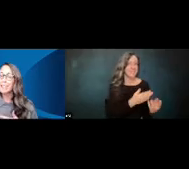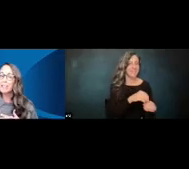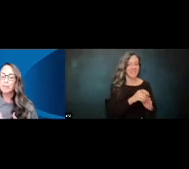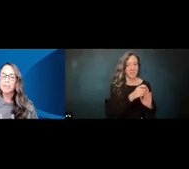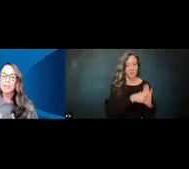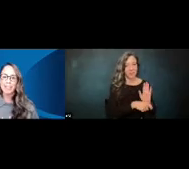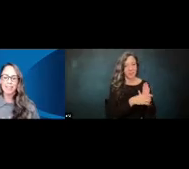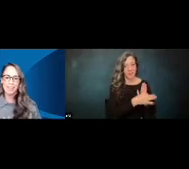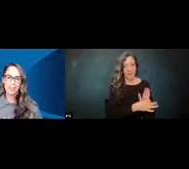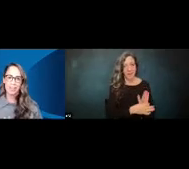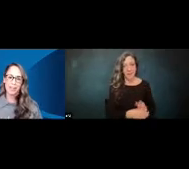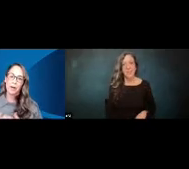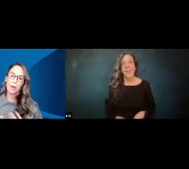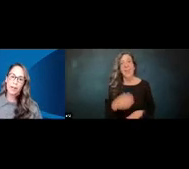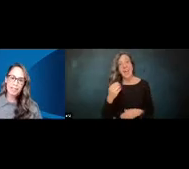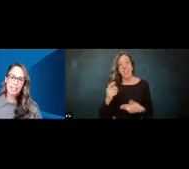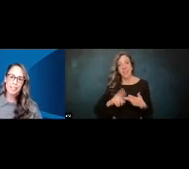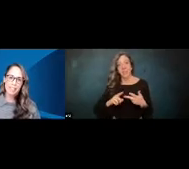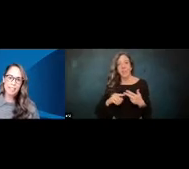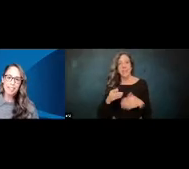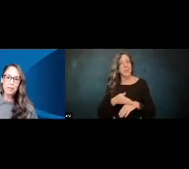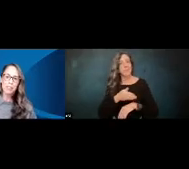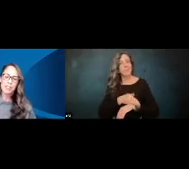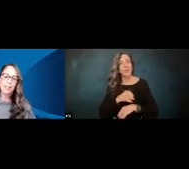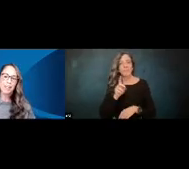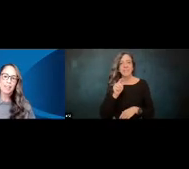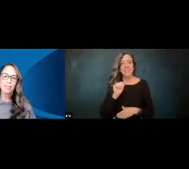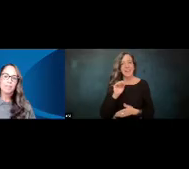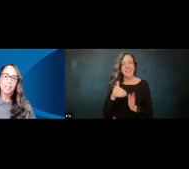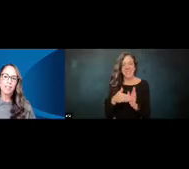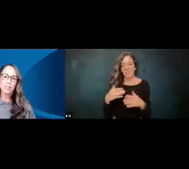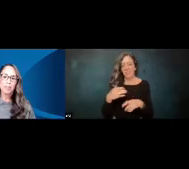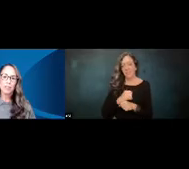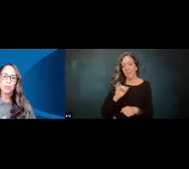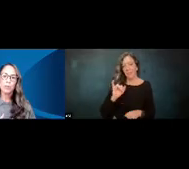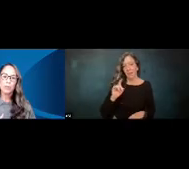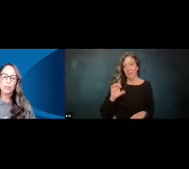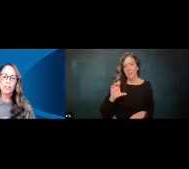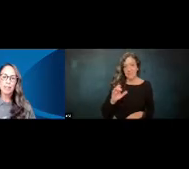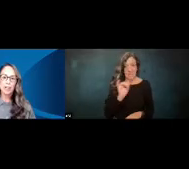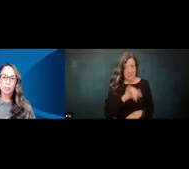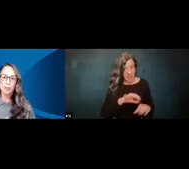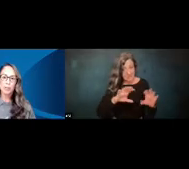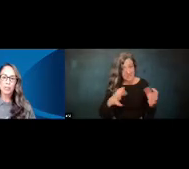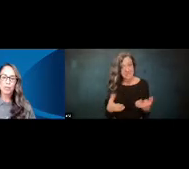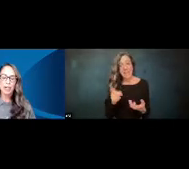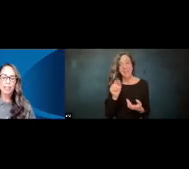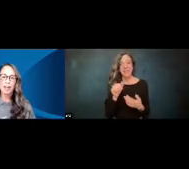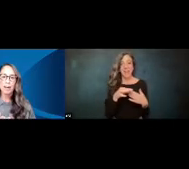and the improvement data center or IDC which is a set of data-driven tools and dashboards provided